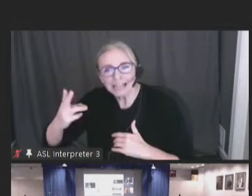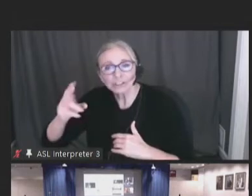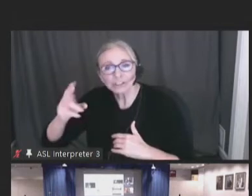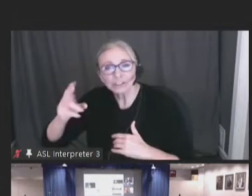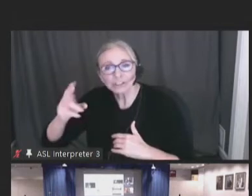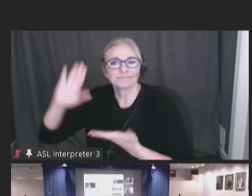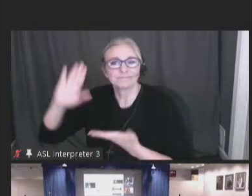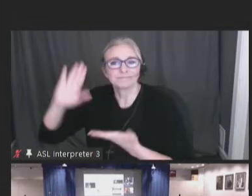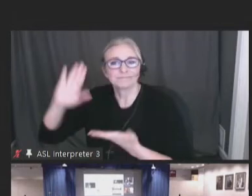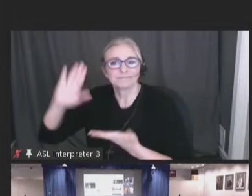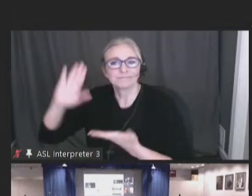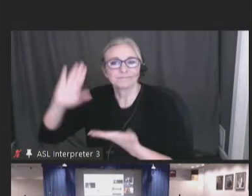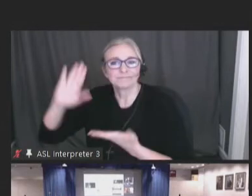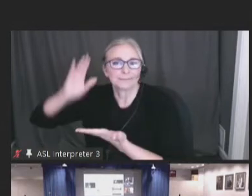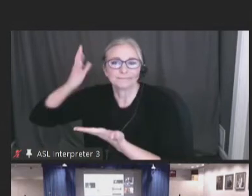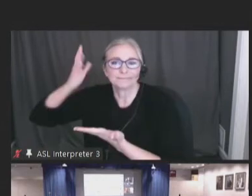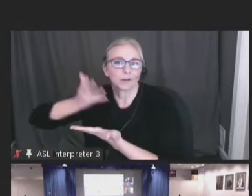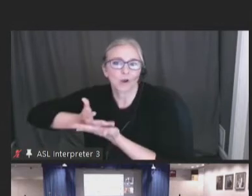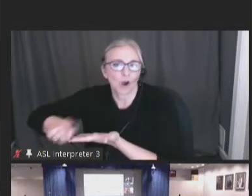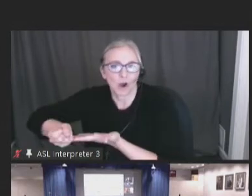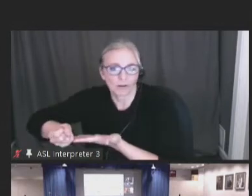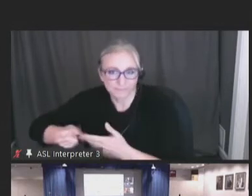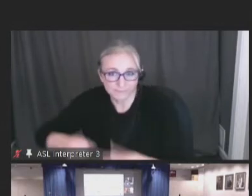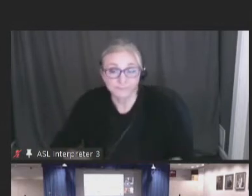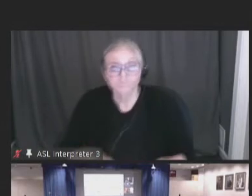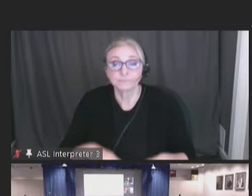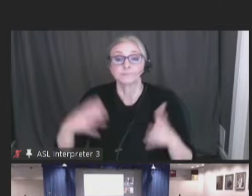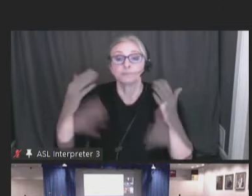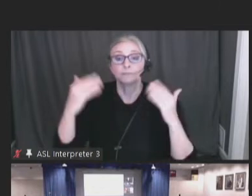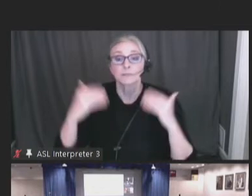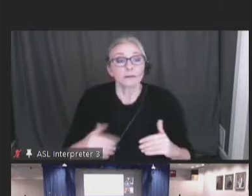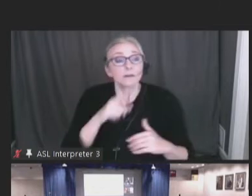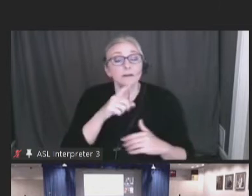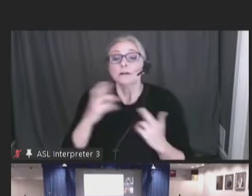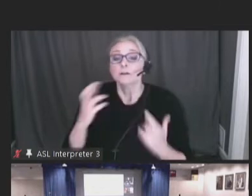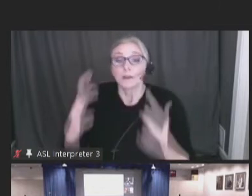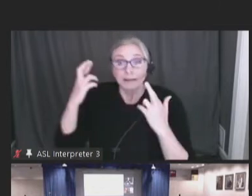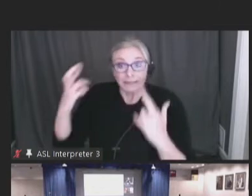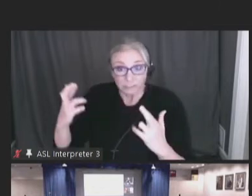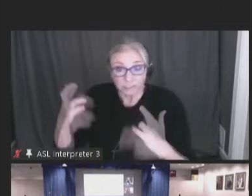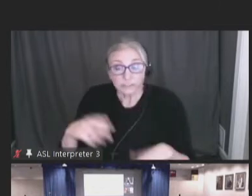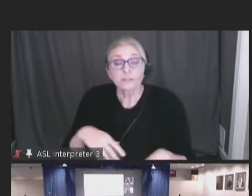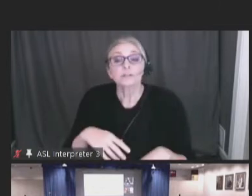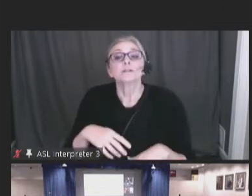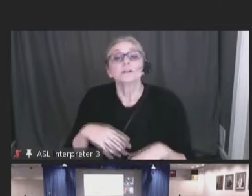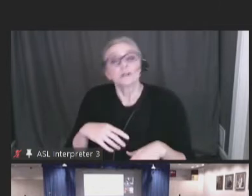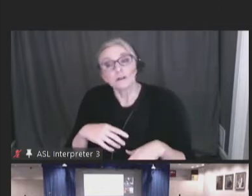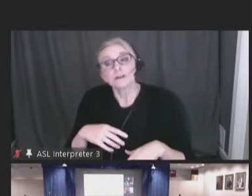Next slide, please. My recommendations are a bit long-winded here. So,